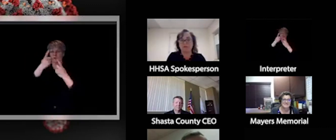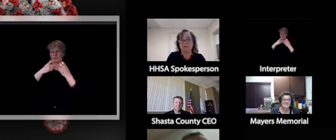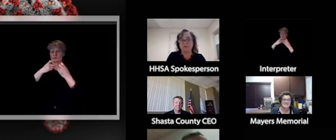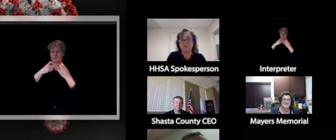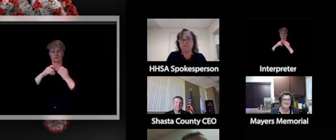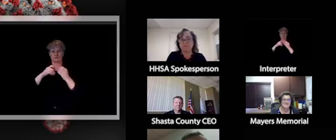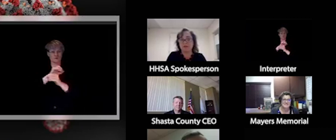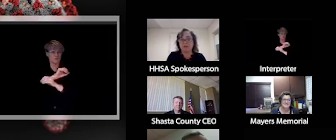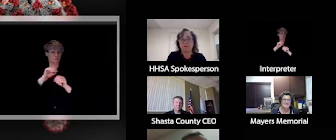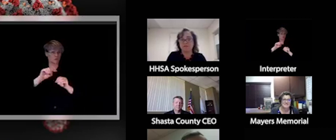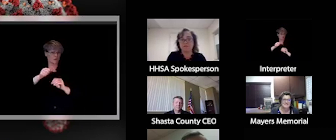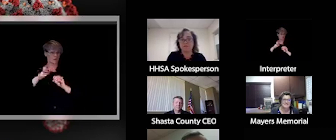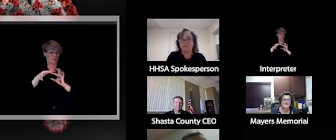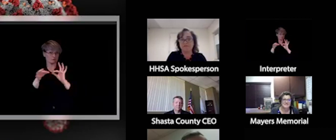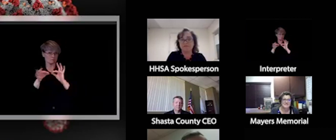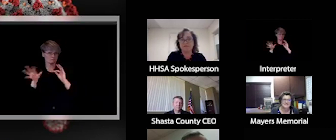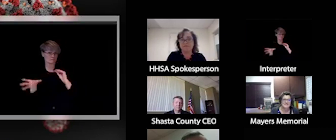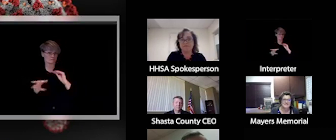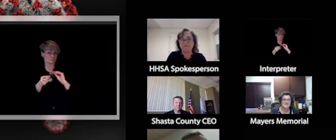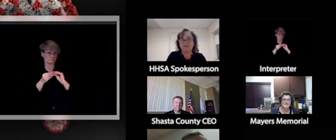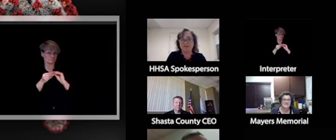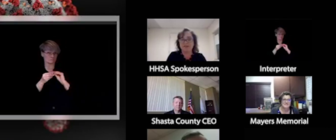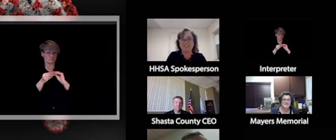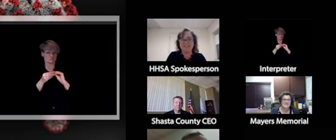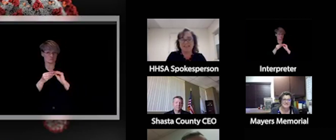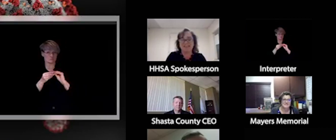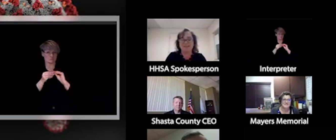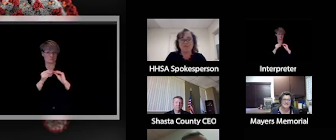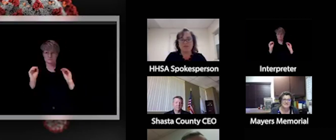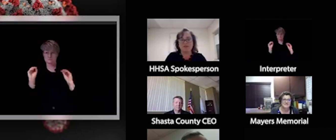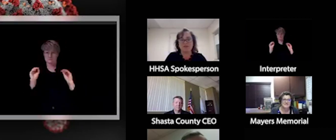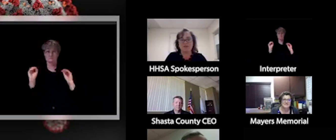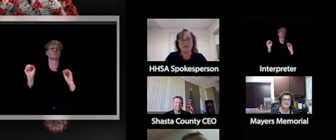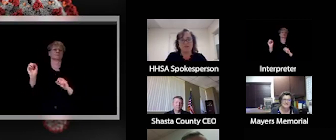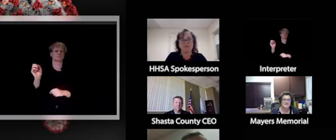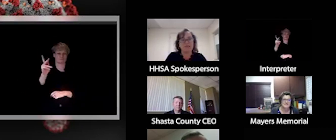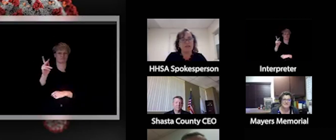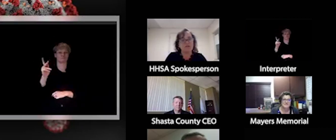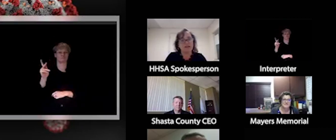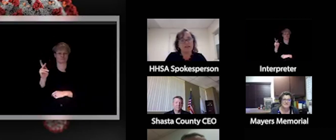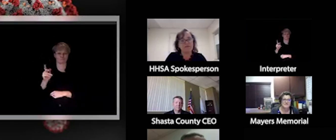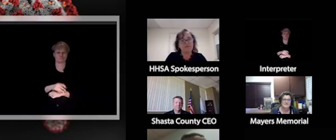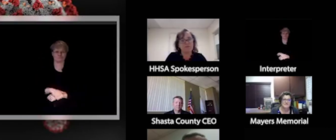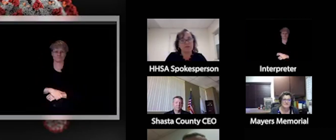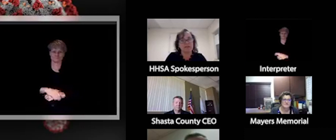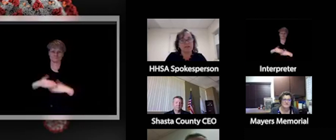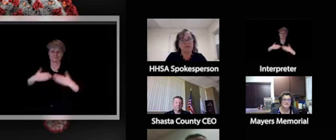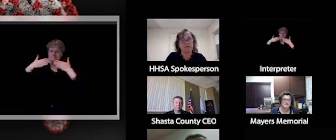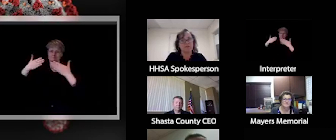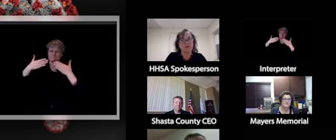come up for anyone on the call? No? Alright, then we will thank you, again, for being here